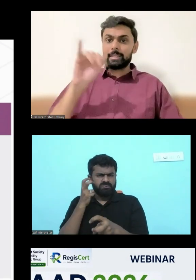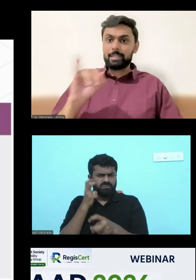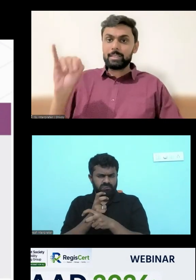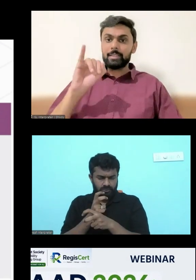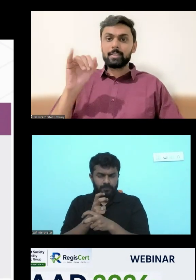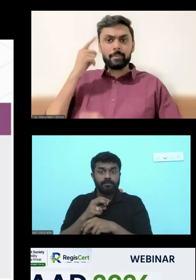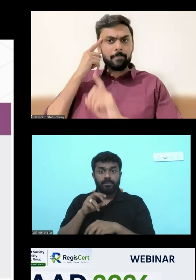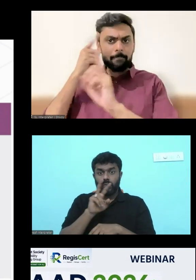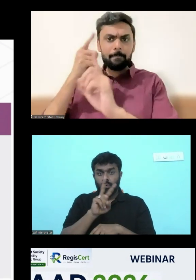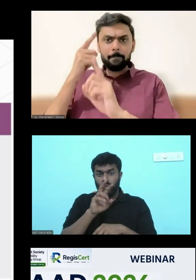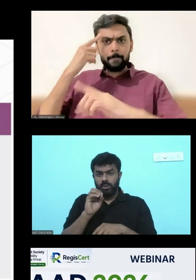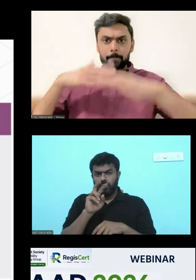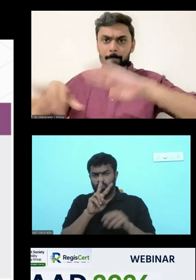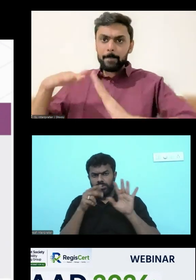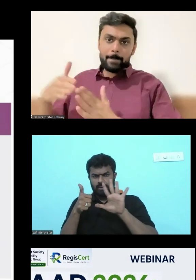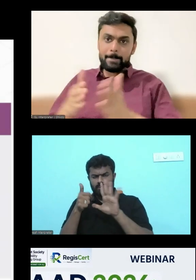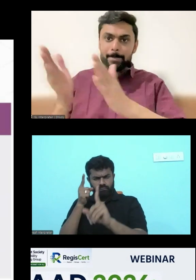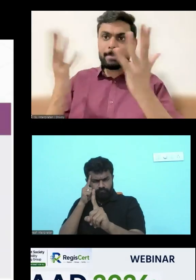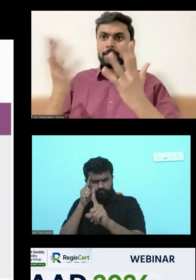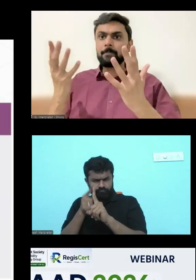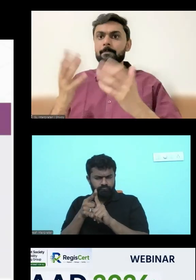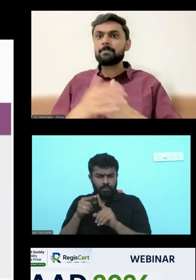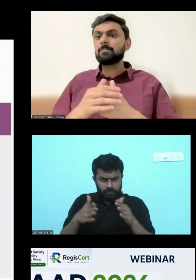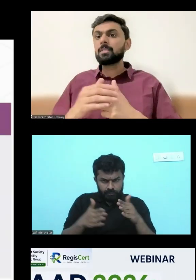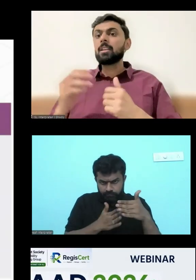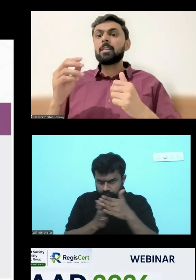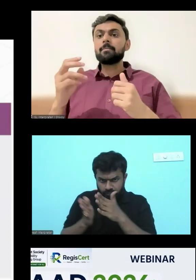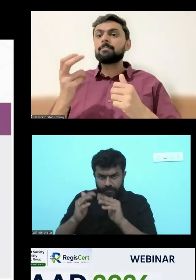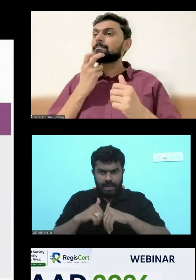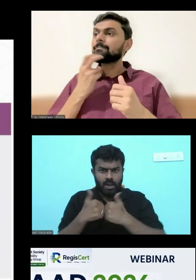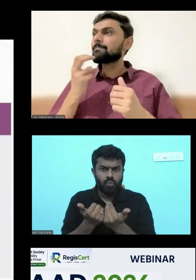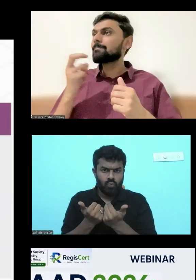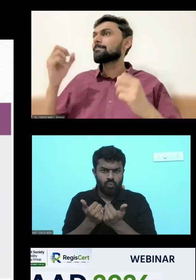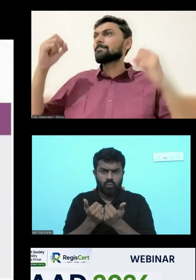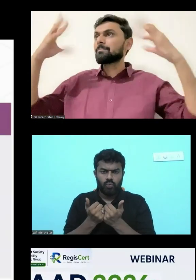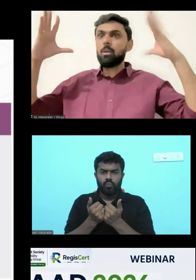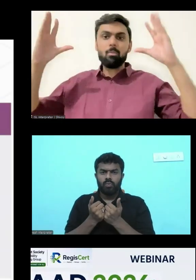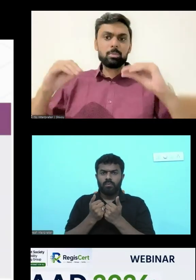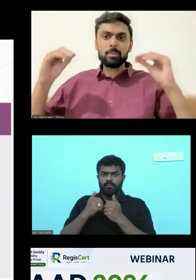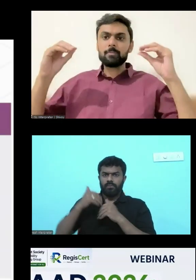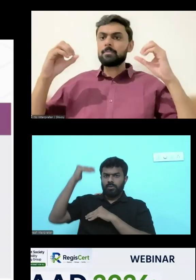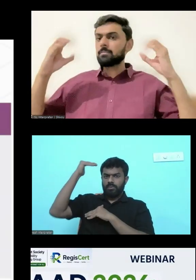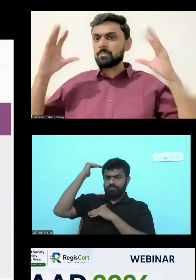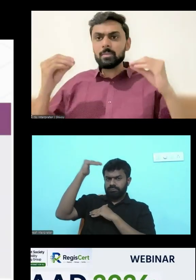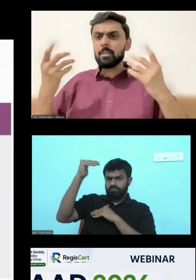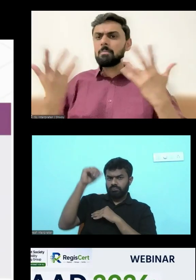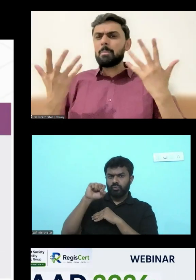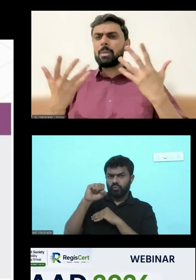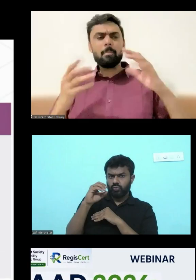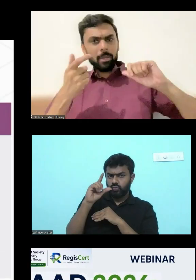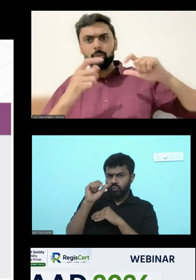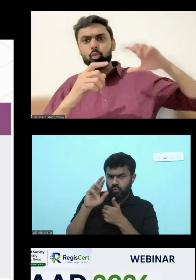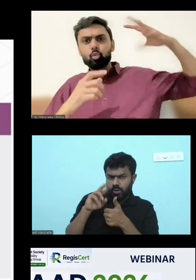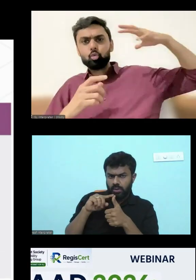That is, unreliable power, which can be solved by solar-powered charging stations and long battery